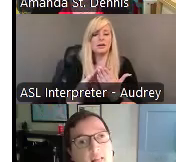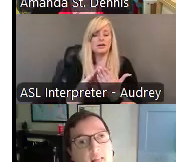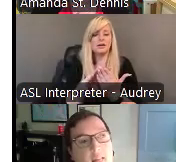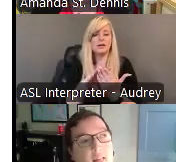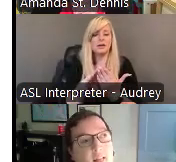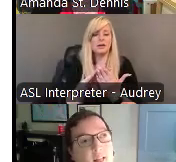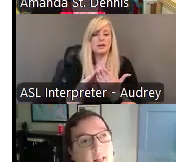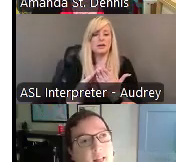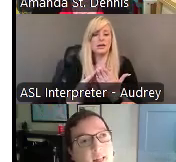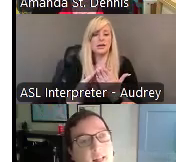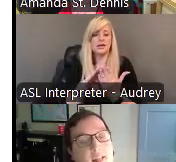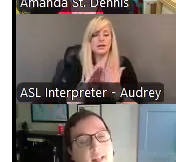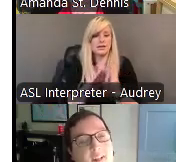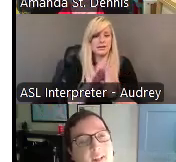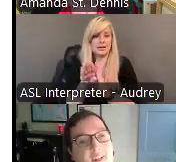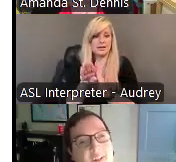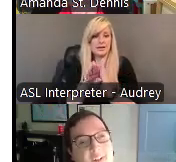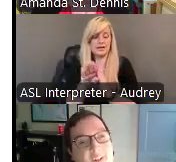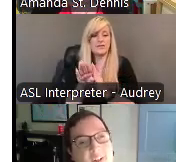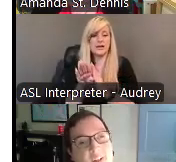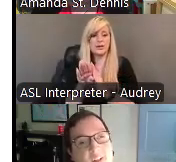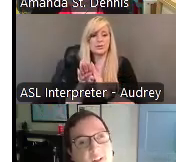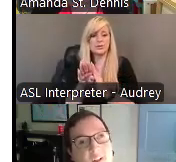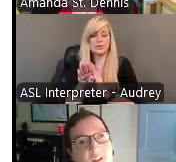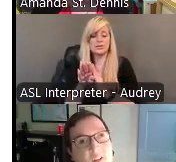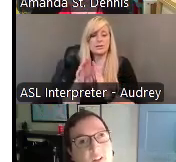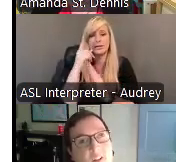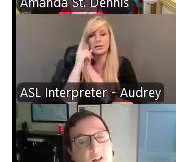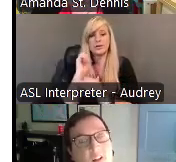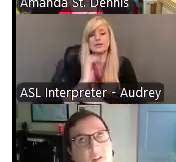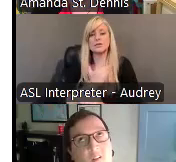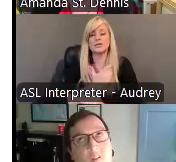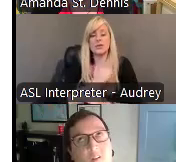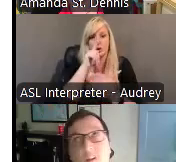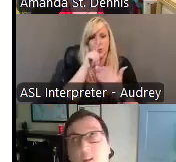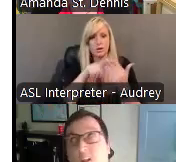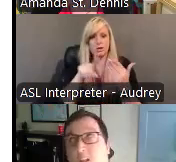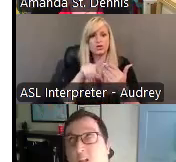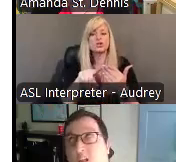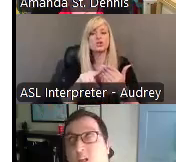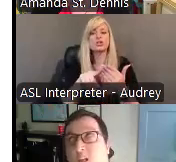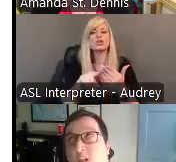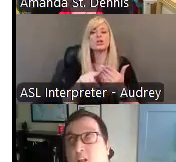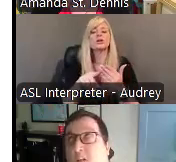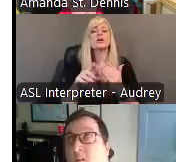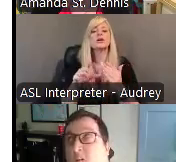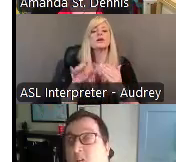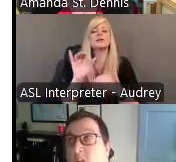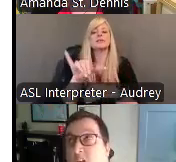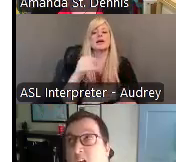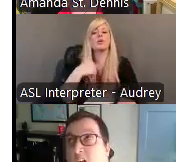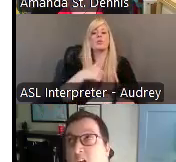out of our research was the need to communicate differently than what we would normally expect